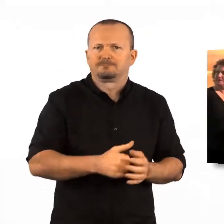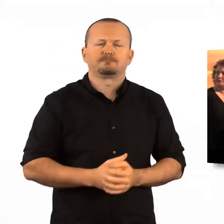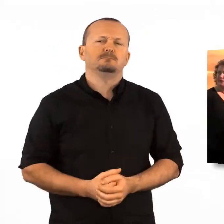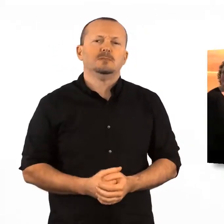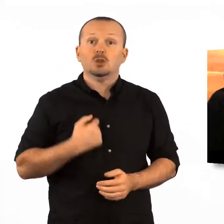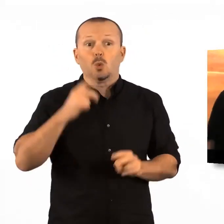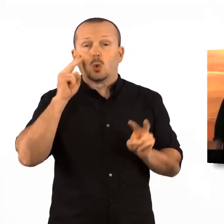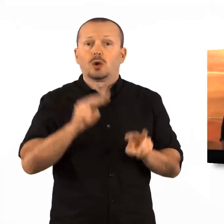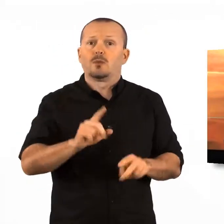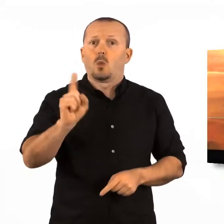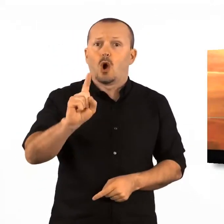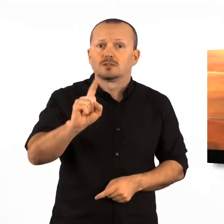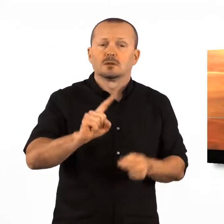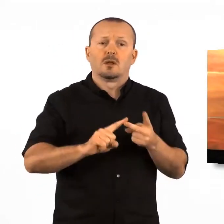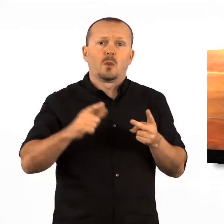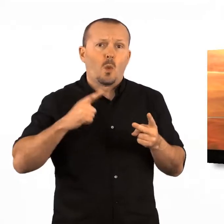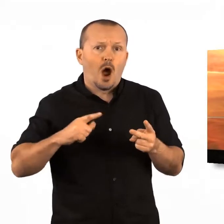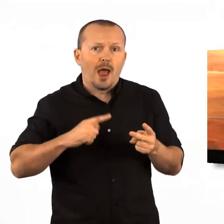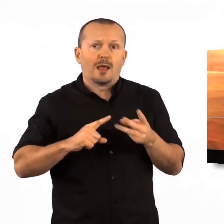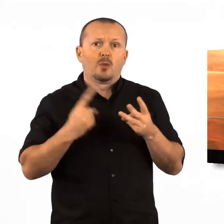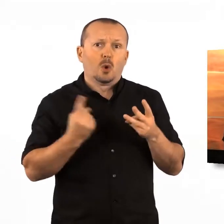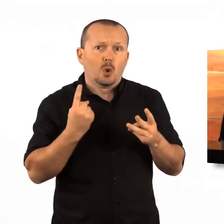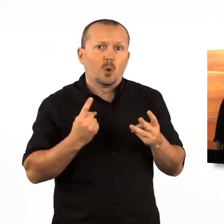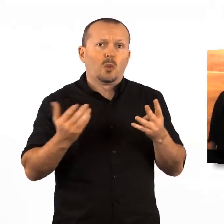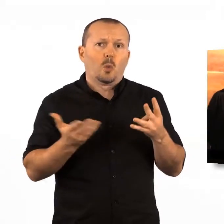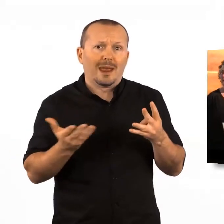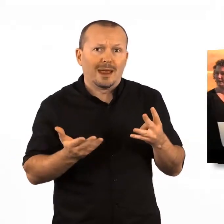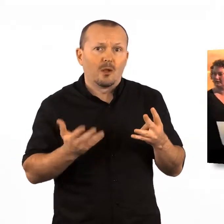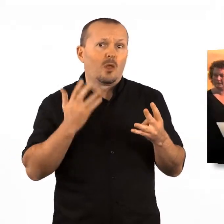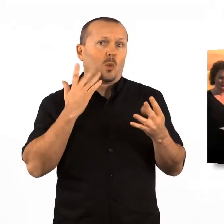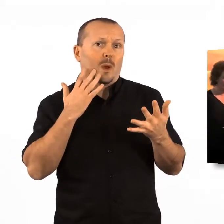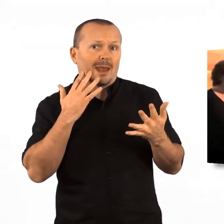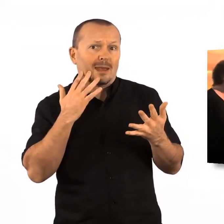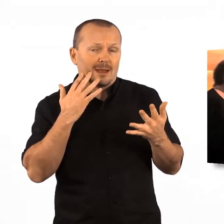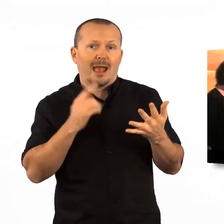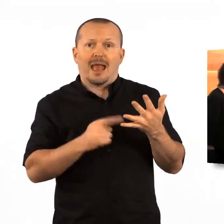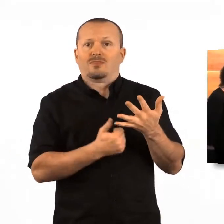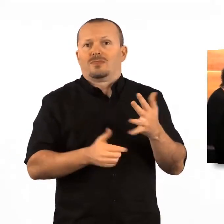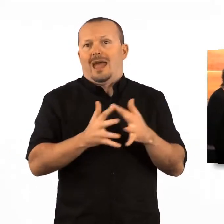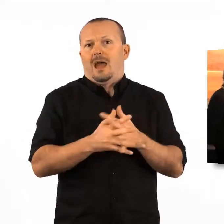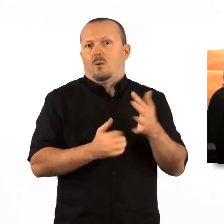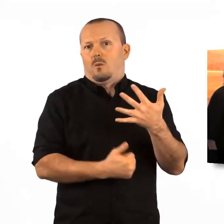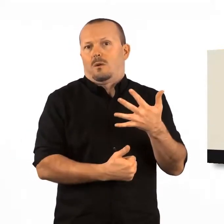Marion: So we’re going to look at the what, the why, the who, the where, the when and the how.